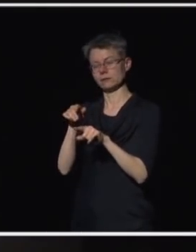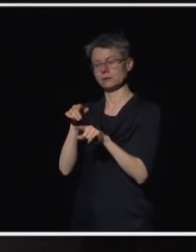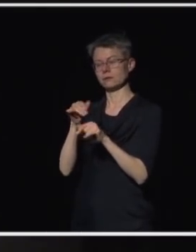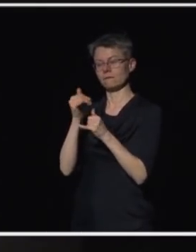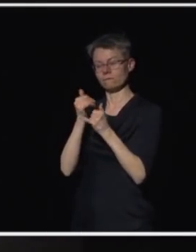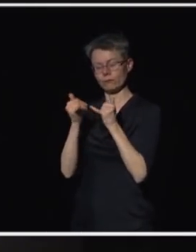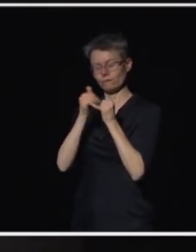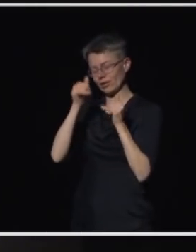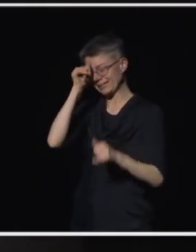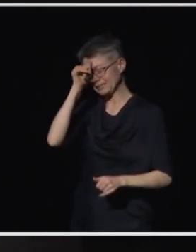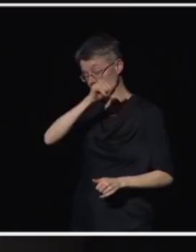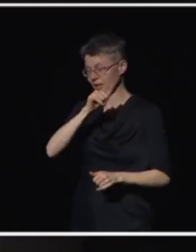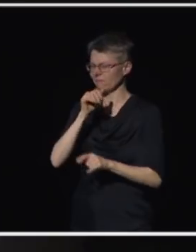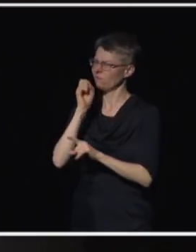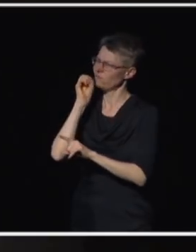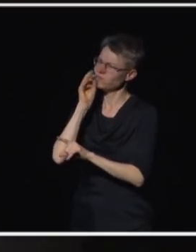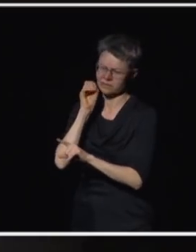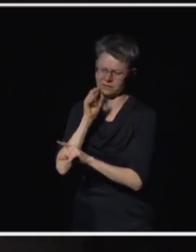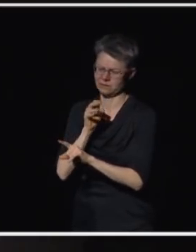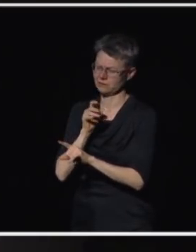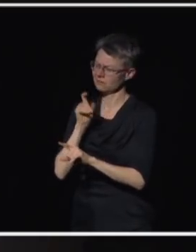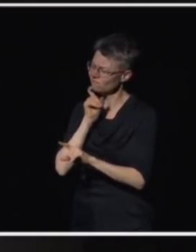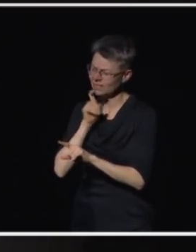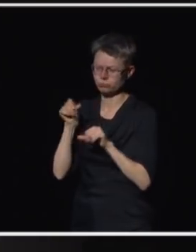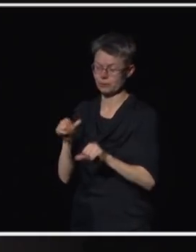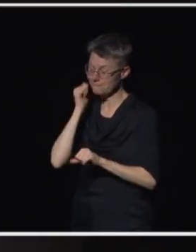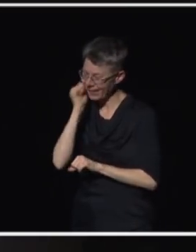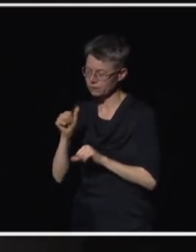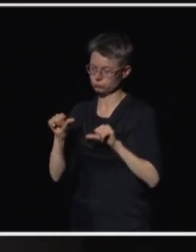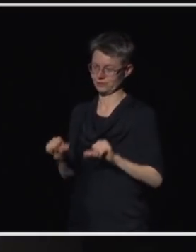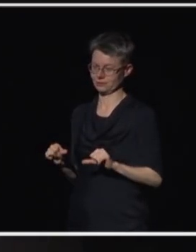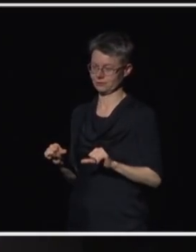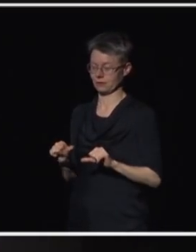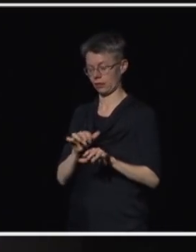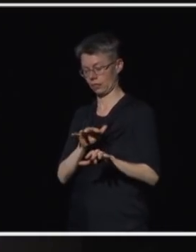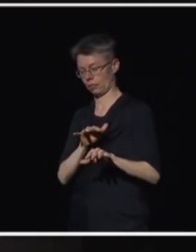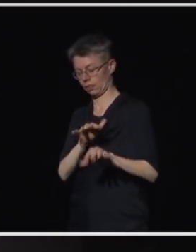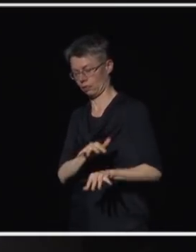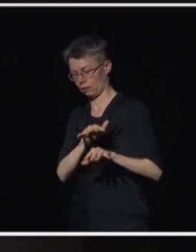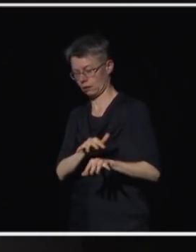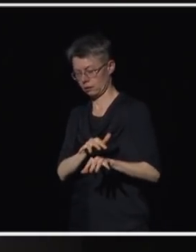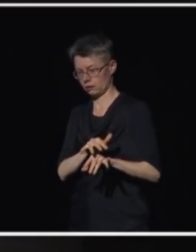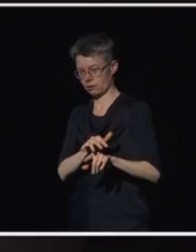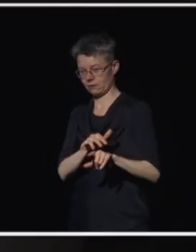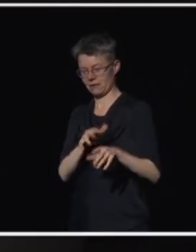very intelligent and funny black president making fun of that strange orange man in the room?